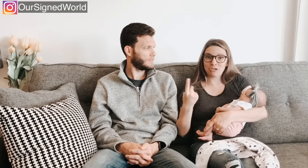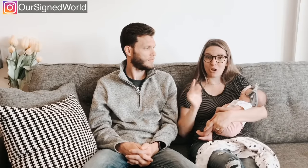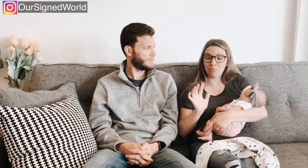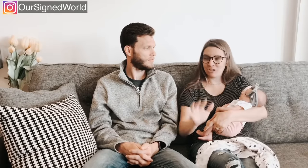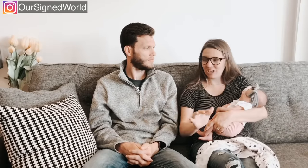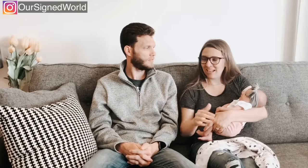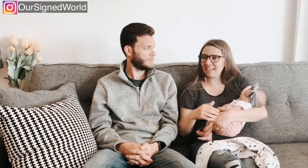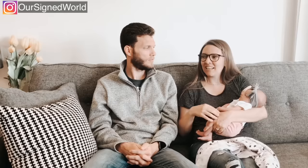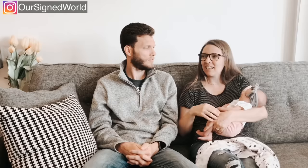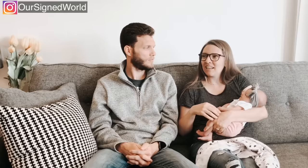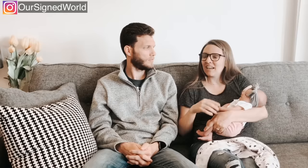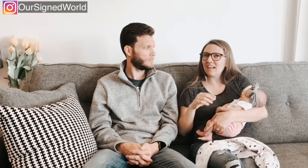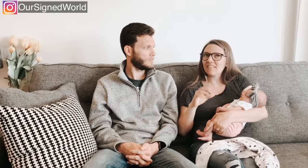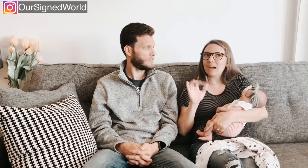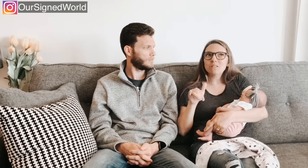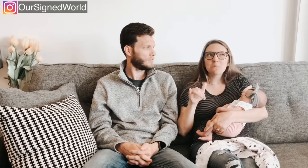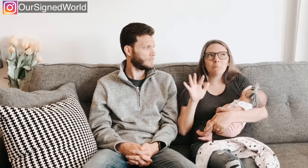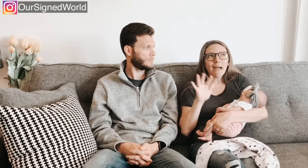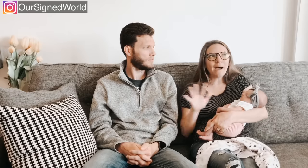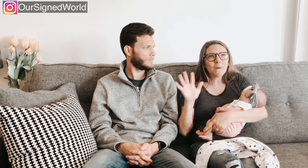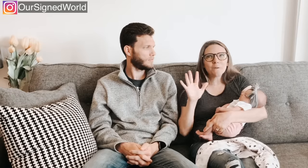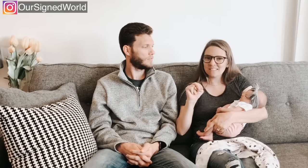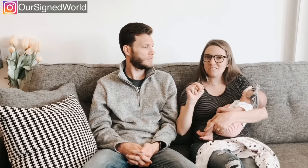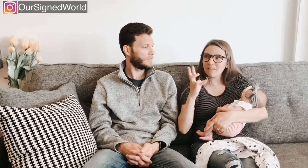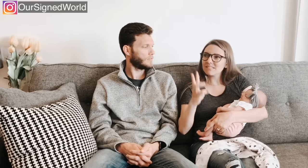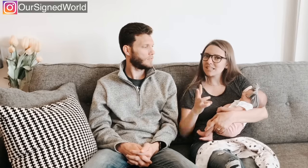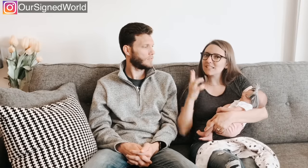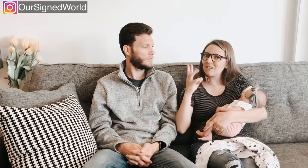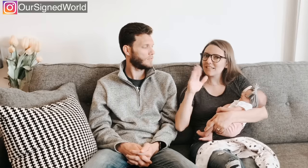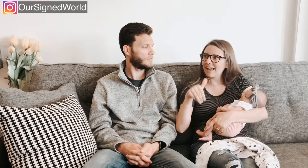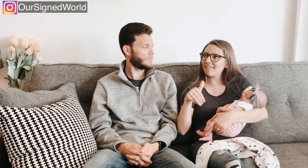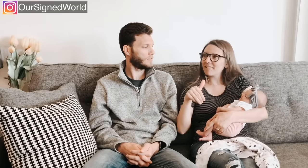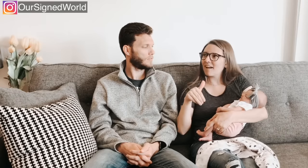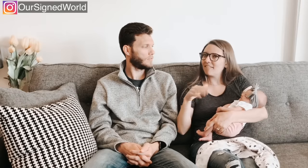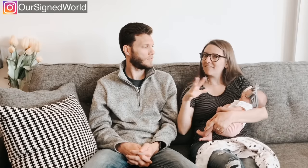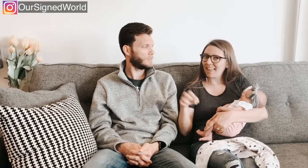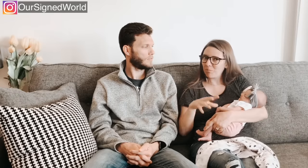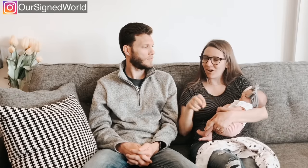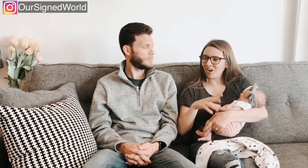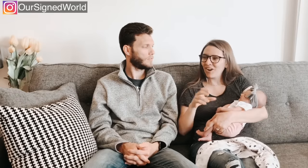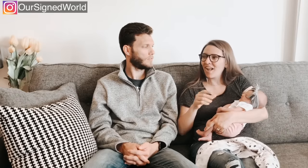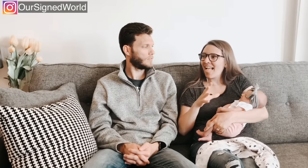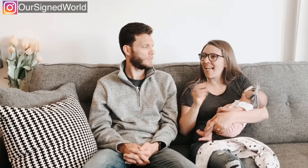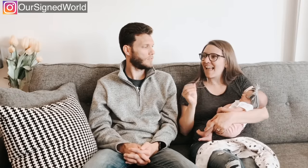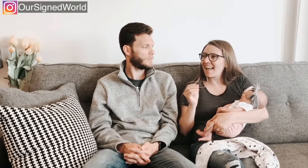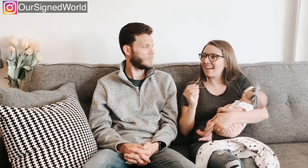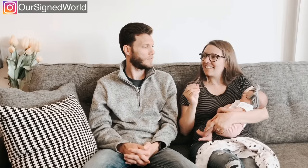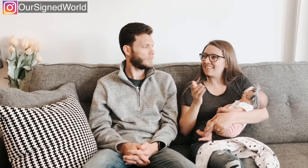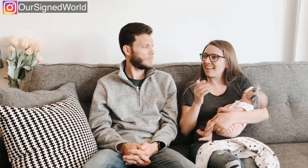start pushing that was about to about six hours and a half of Labor and they